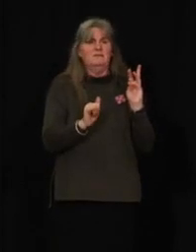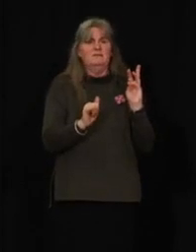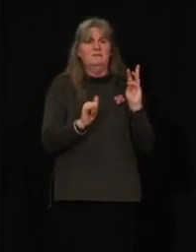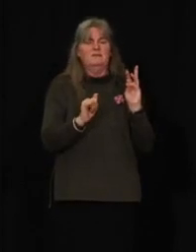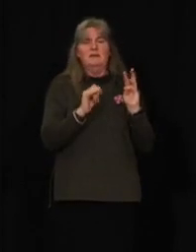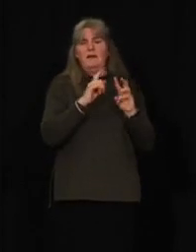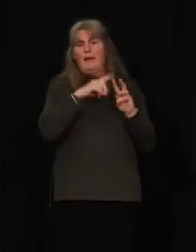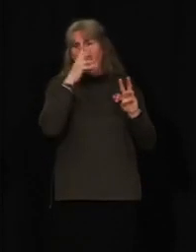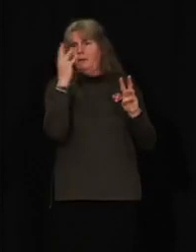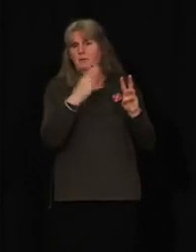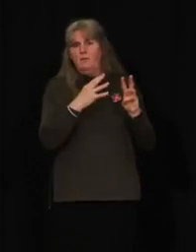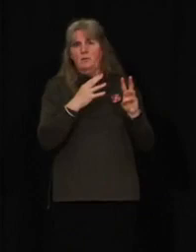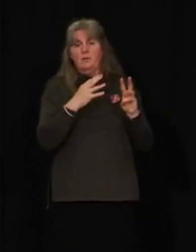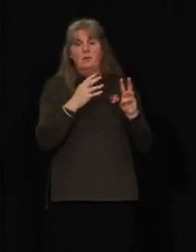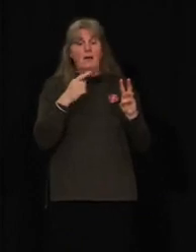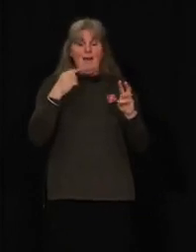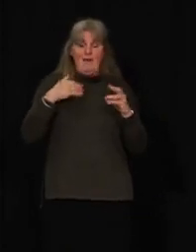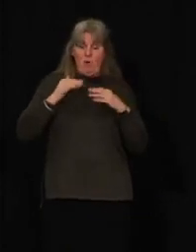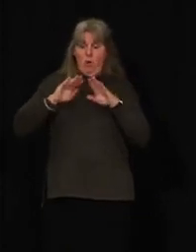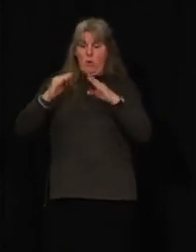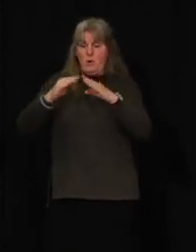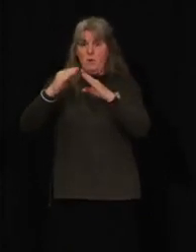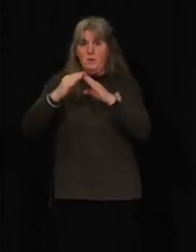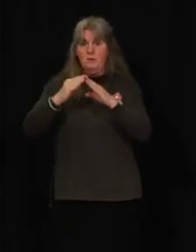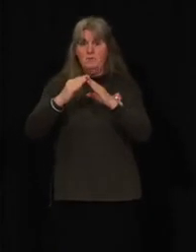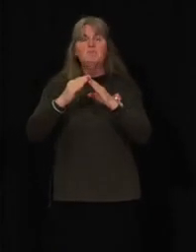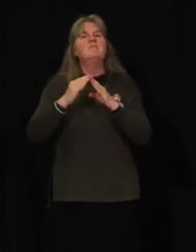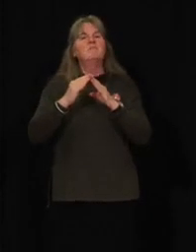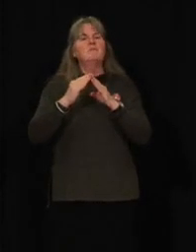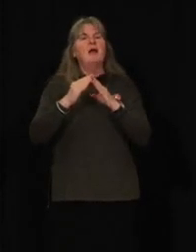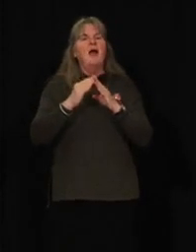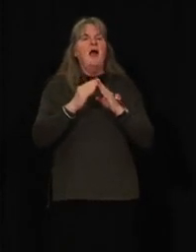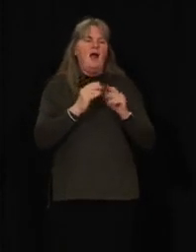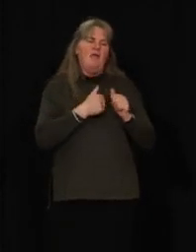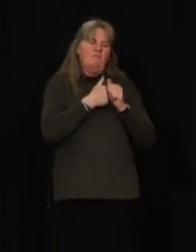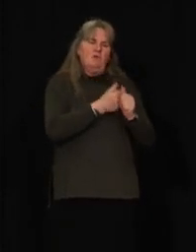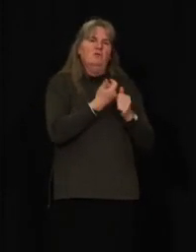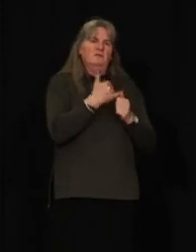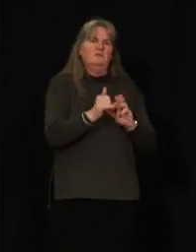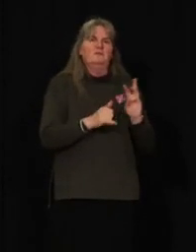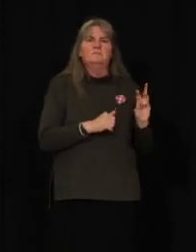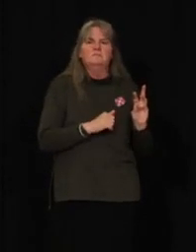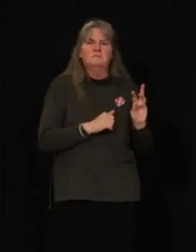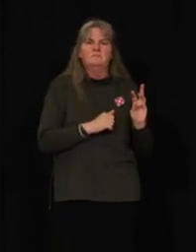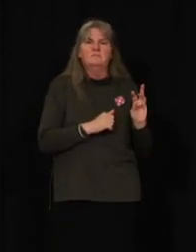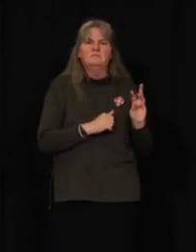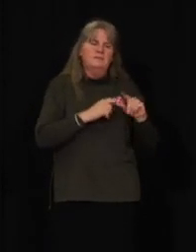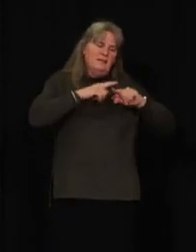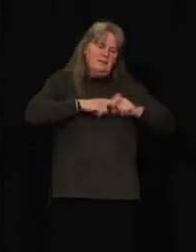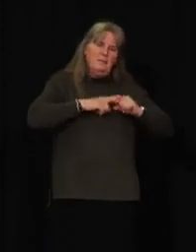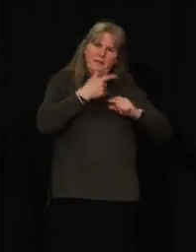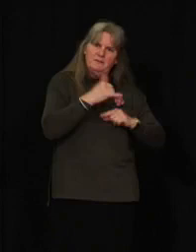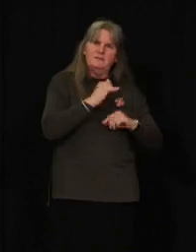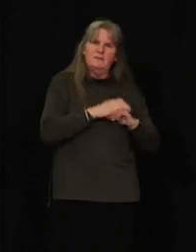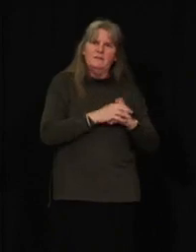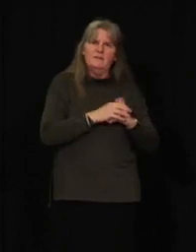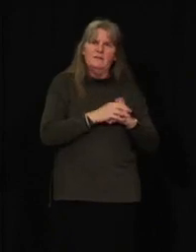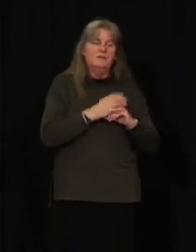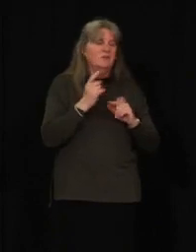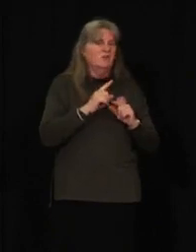order to be successful, and look at everything that's on the table for re-examination and the